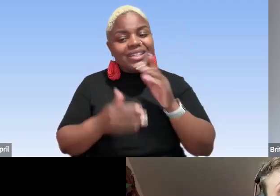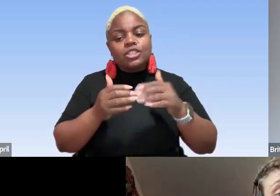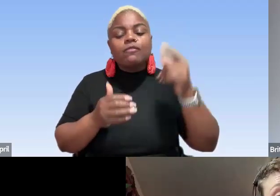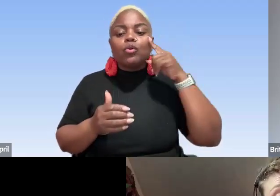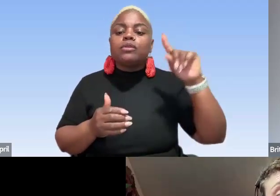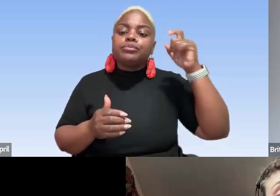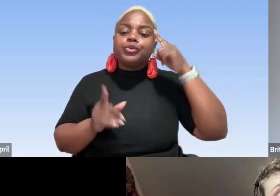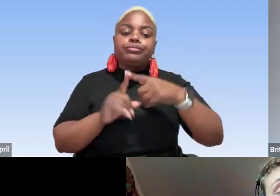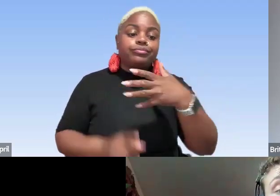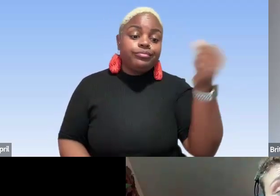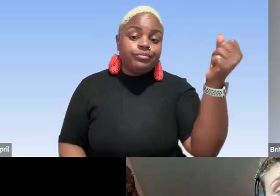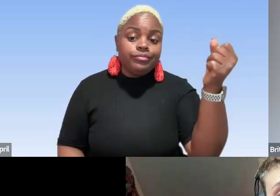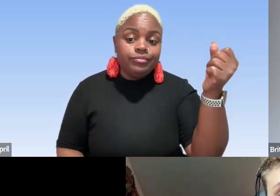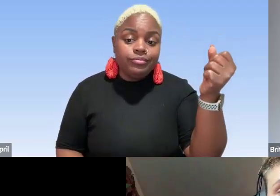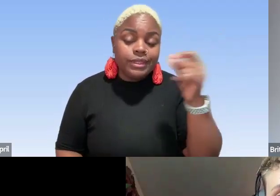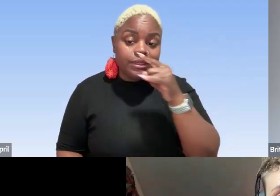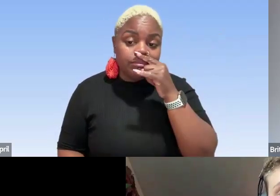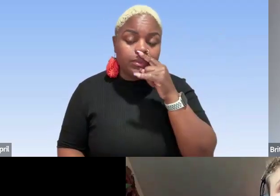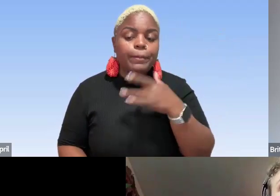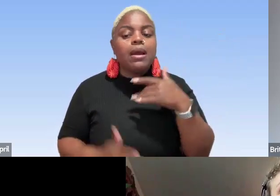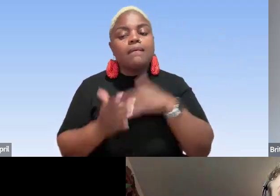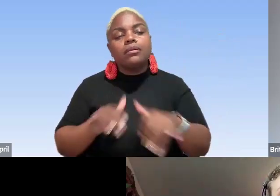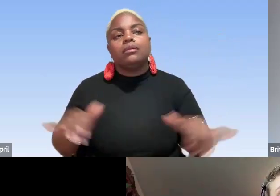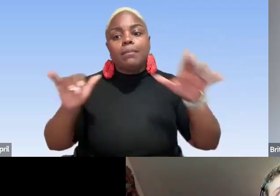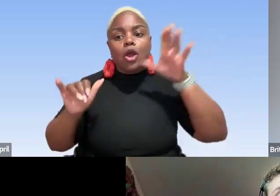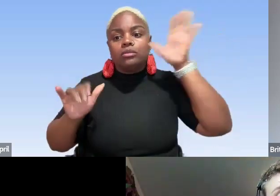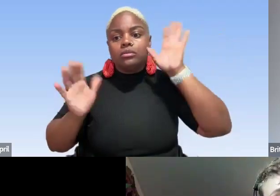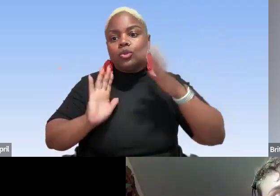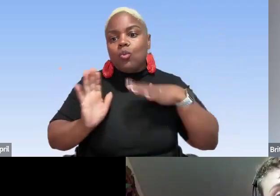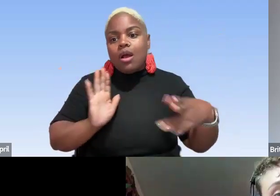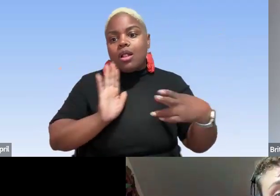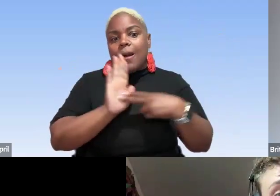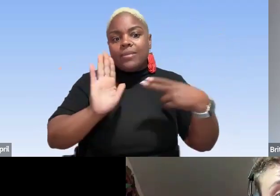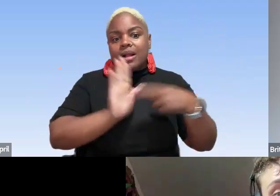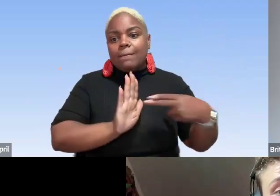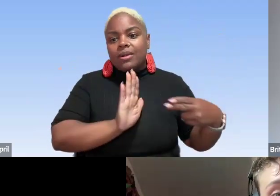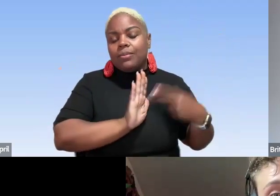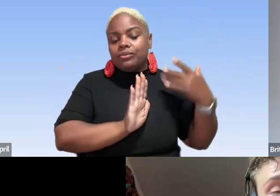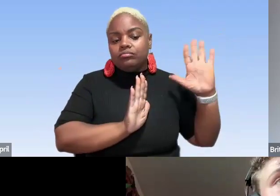So, a lot of parents rightfully don't want these labels. However, they can't, they can't make ends meet.